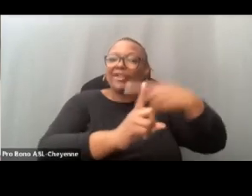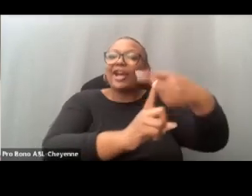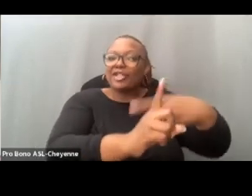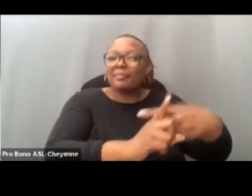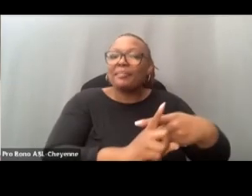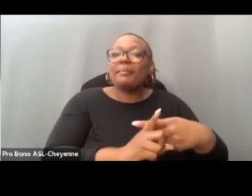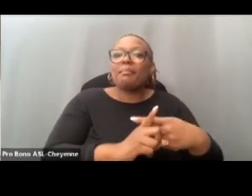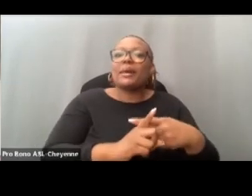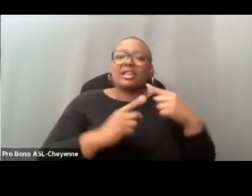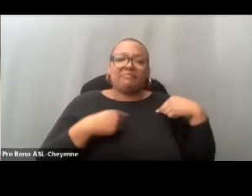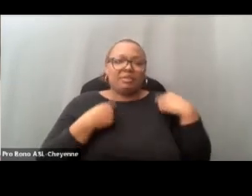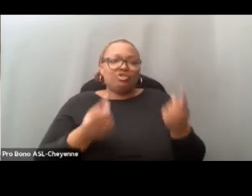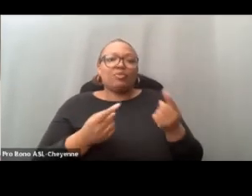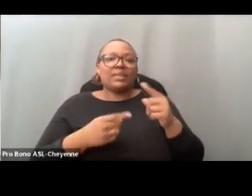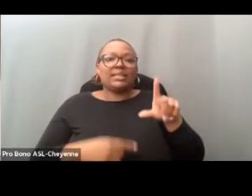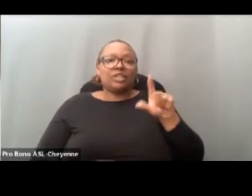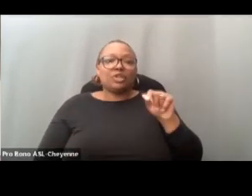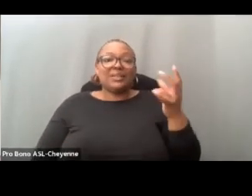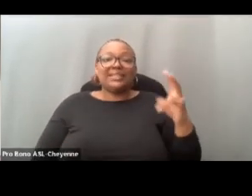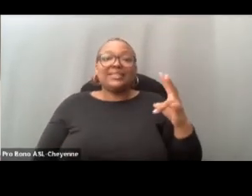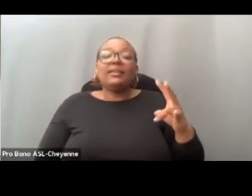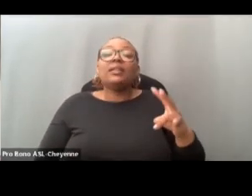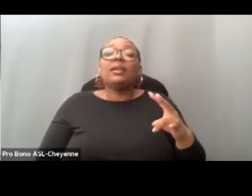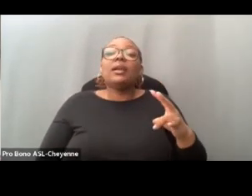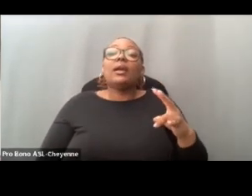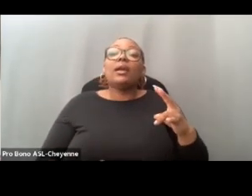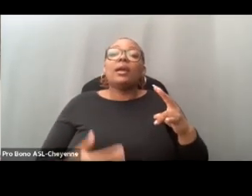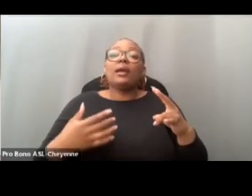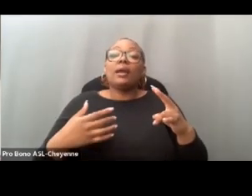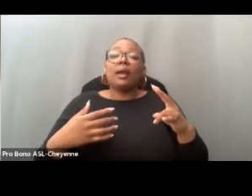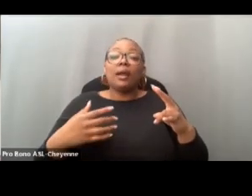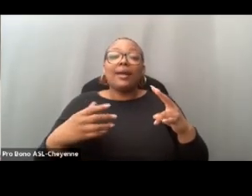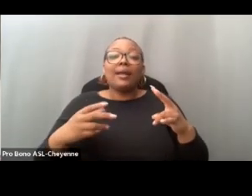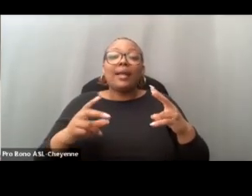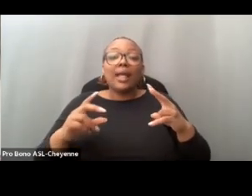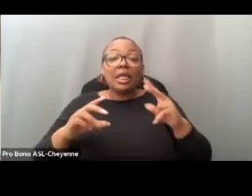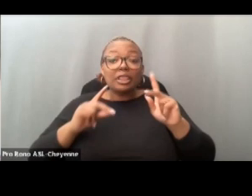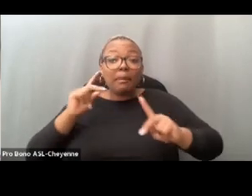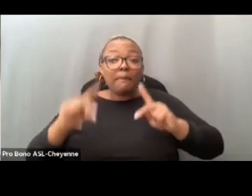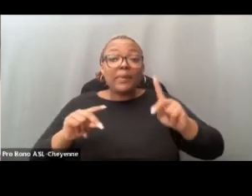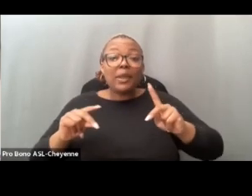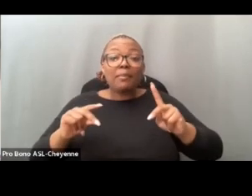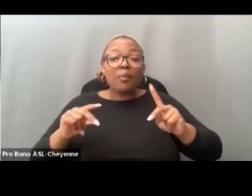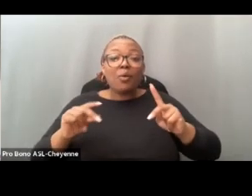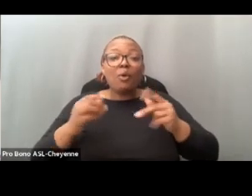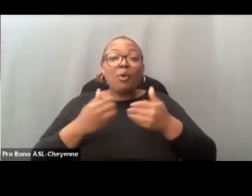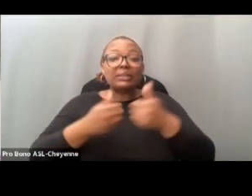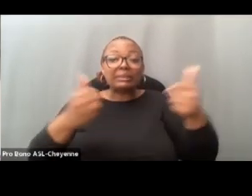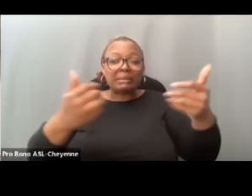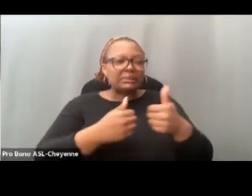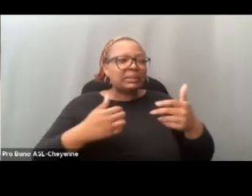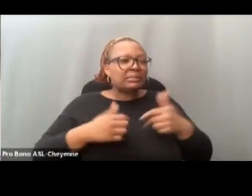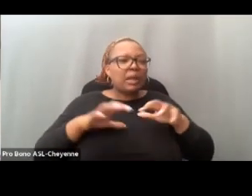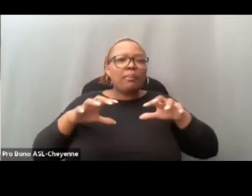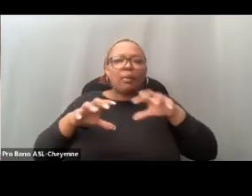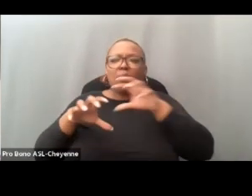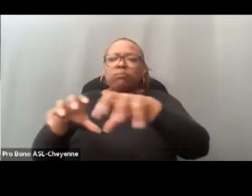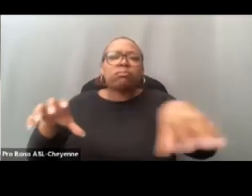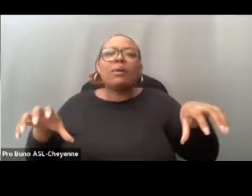and been doing it since 2017, bring the population together. That's what brings the different people